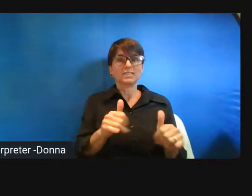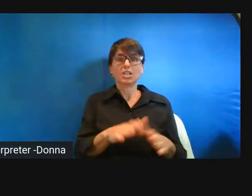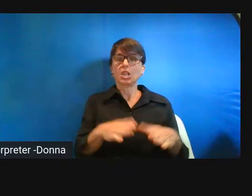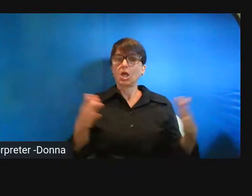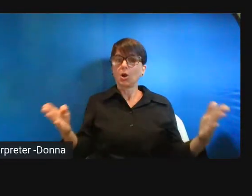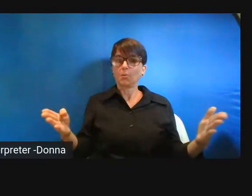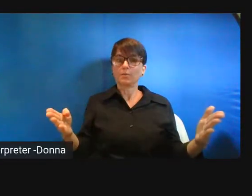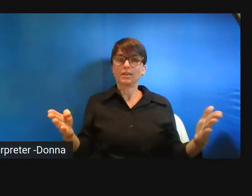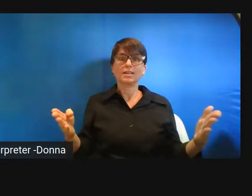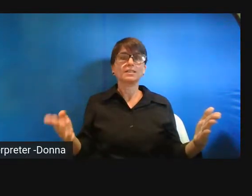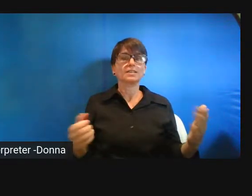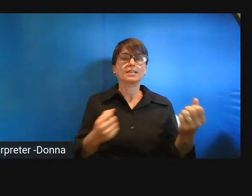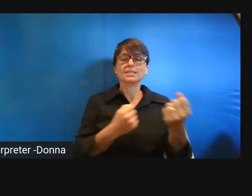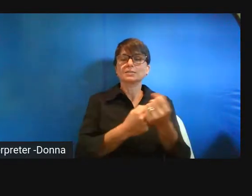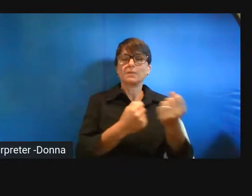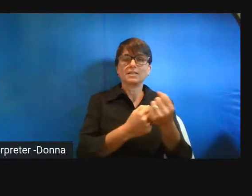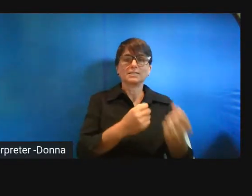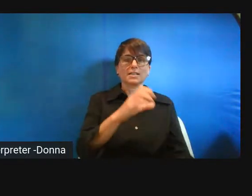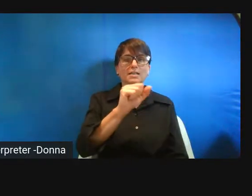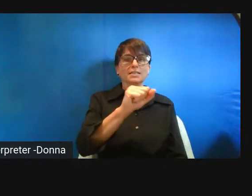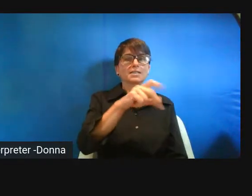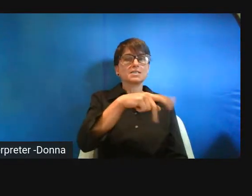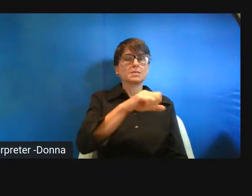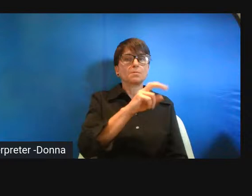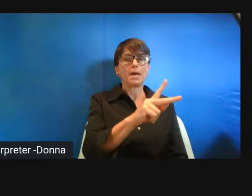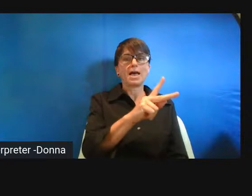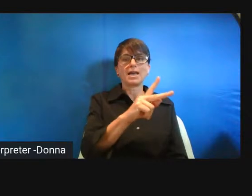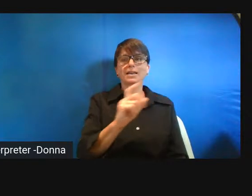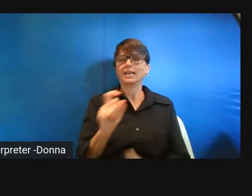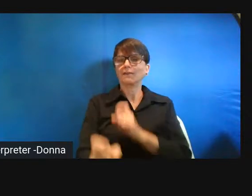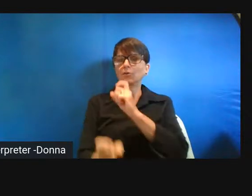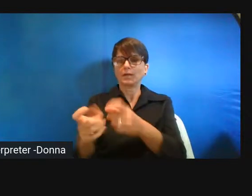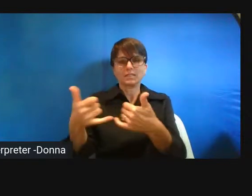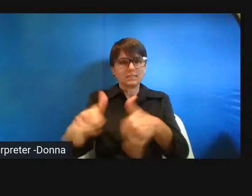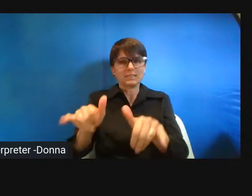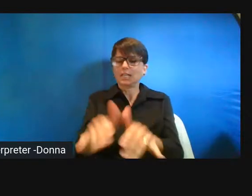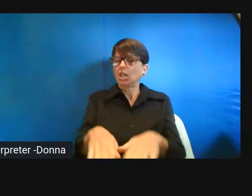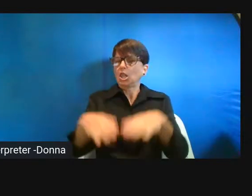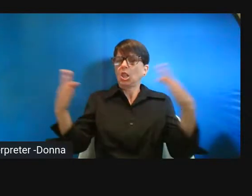The giveaways that are open except entries until midnight US central time today so, please take sure